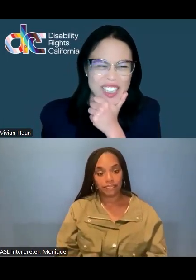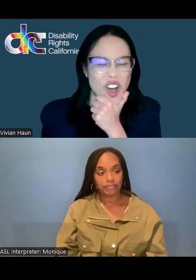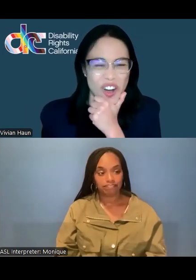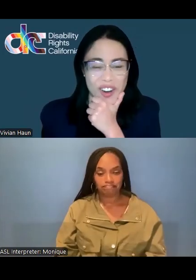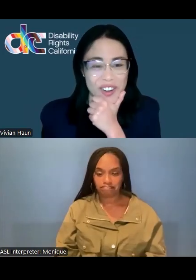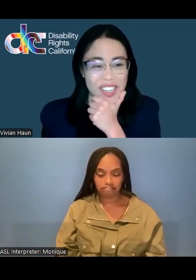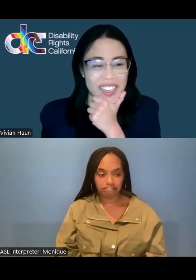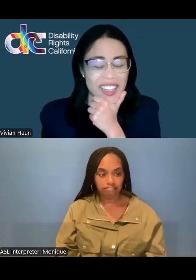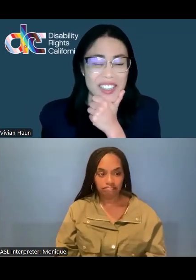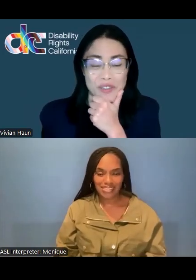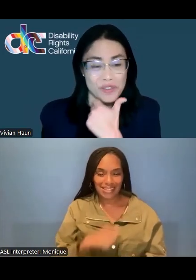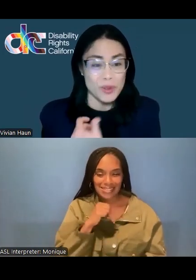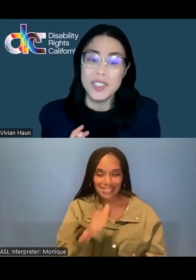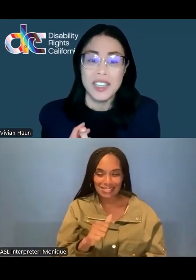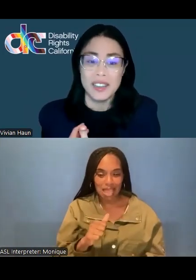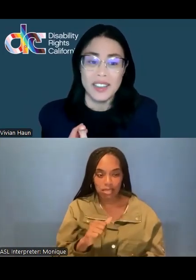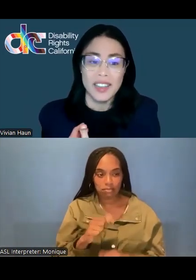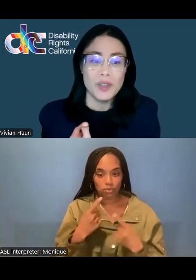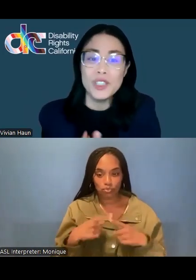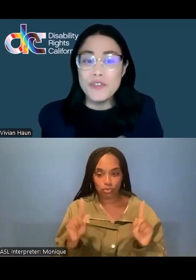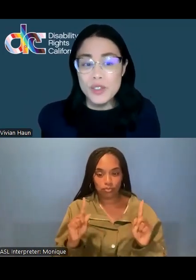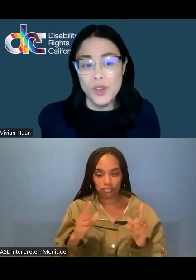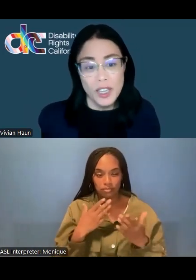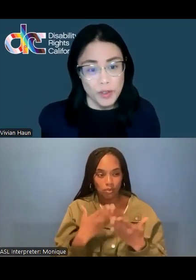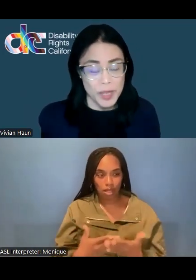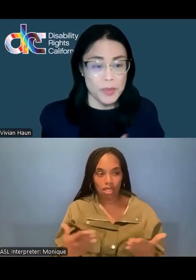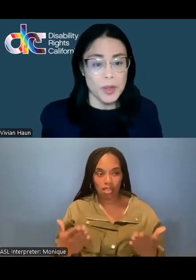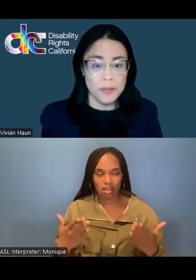And hard and confusing and really frustrating for people.